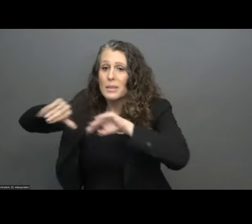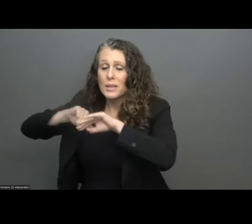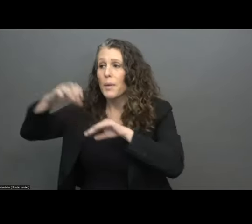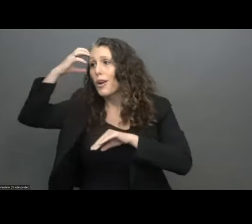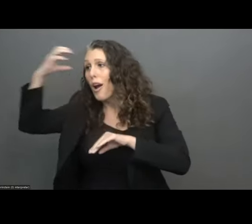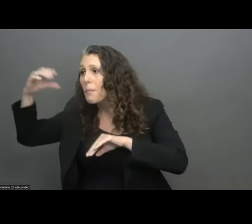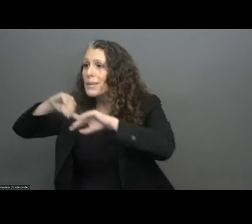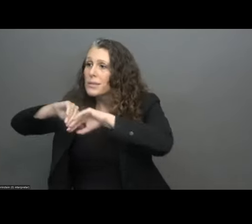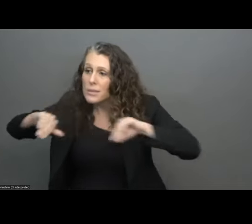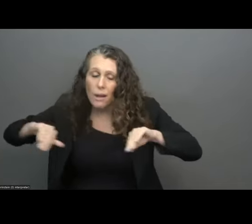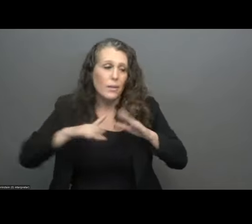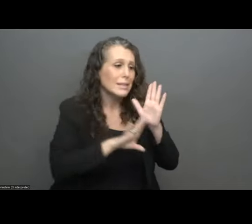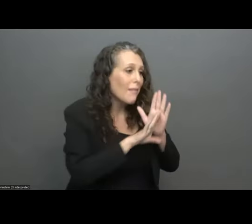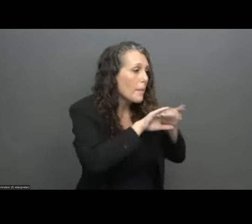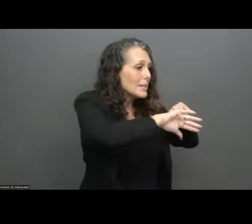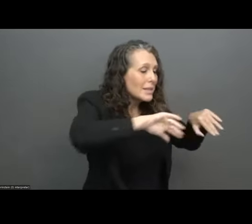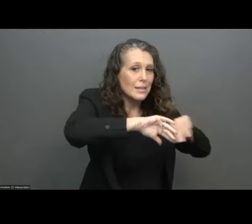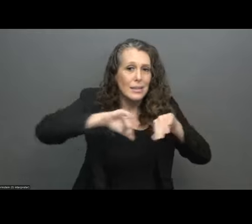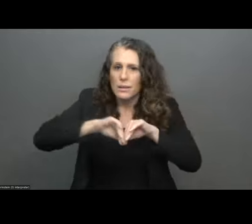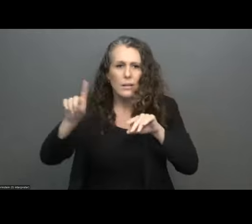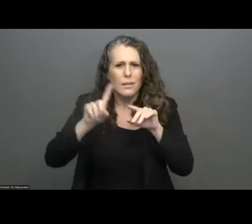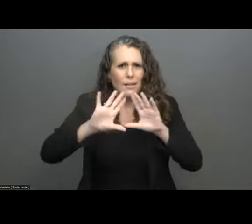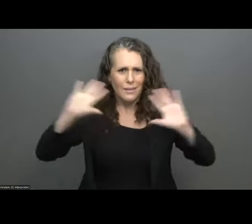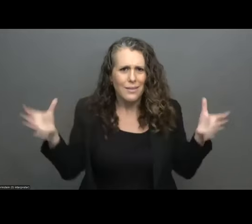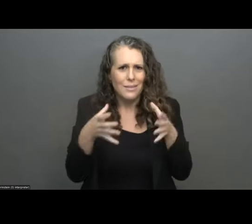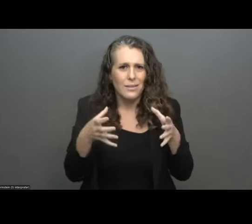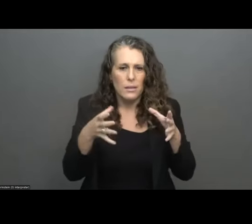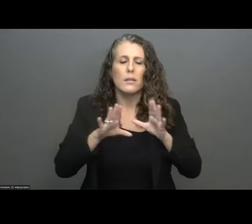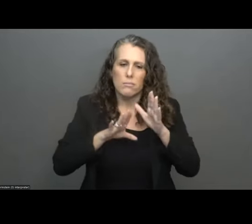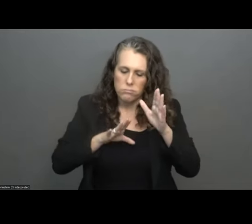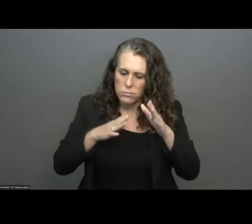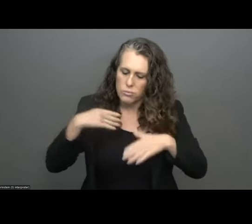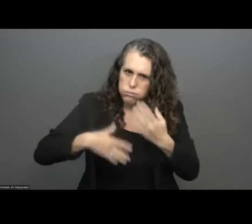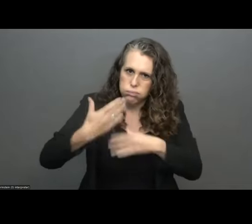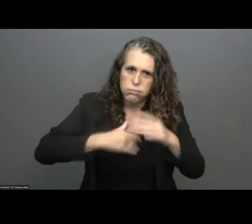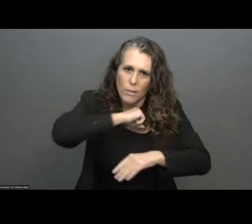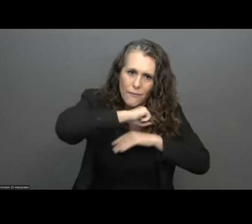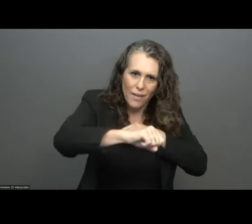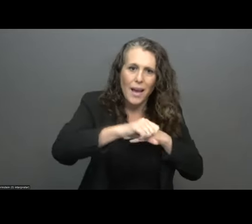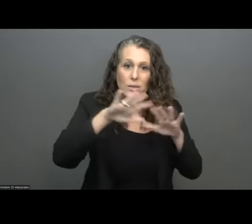the development sector, to make sure that we do accelerate disability inclusion at Accenture,